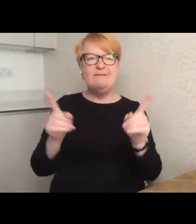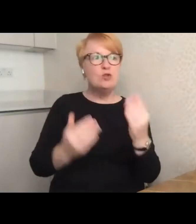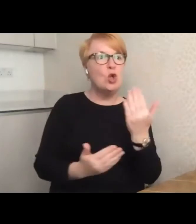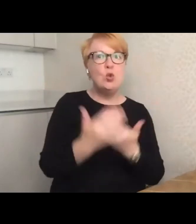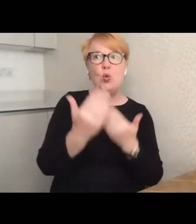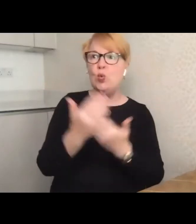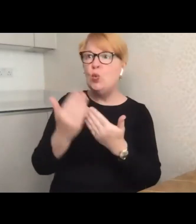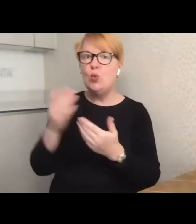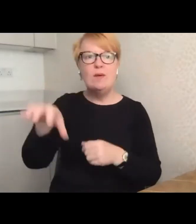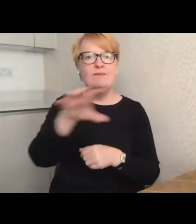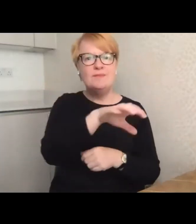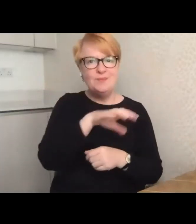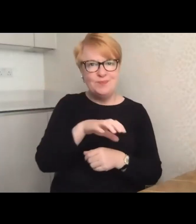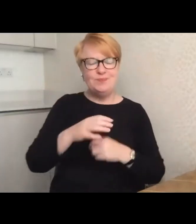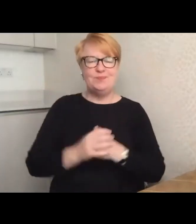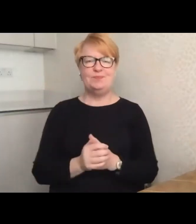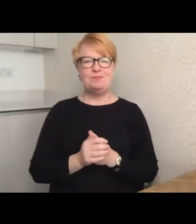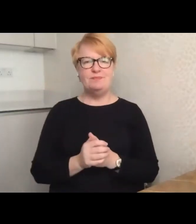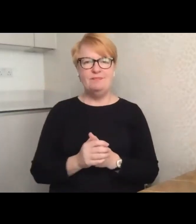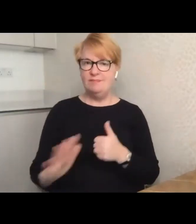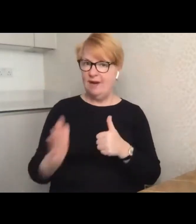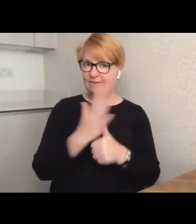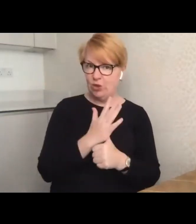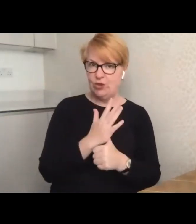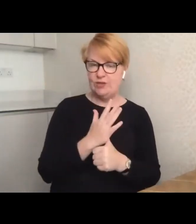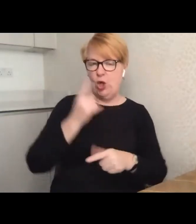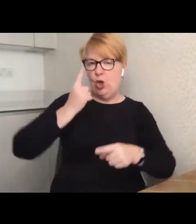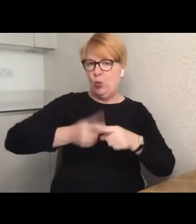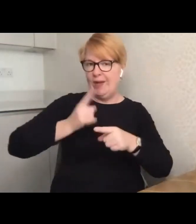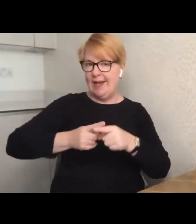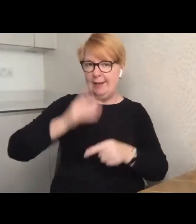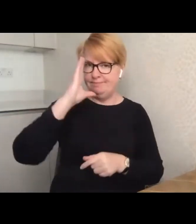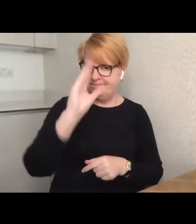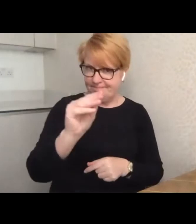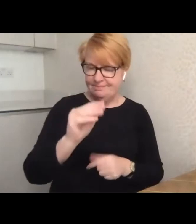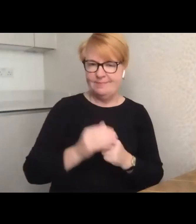But before I hand over to her, I would quickly like to run through some virtual housekeeping.